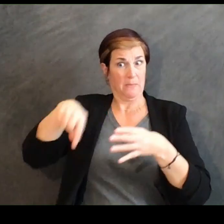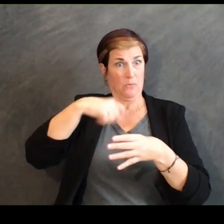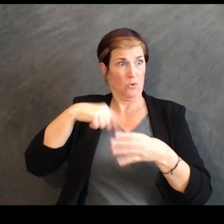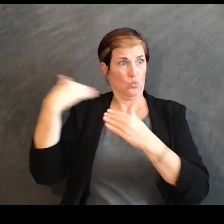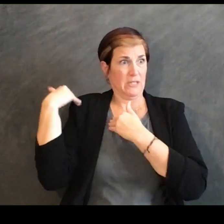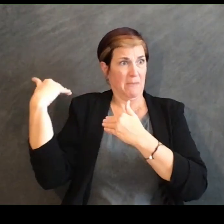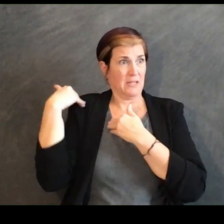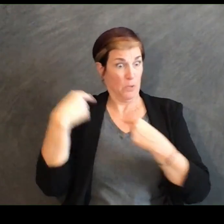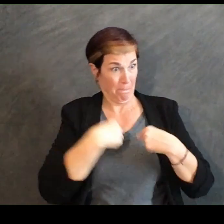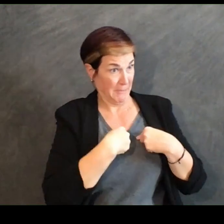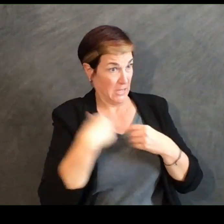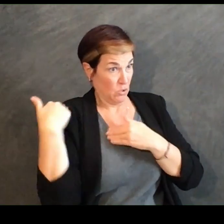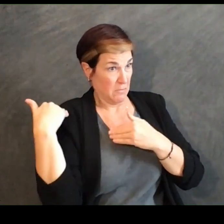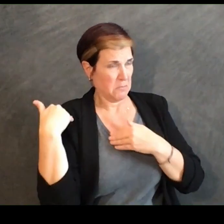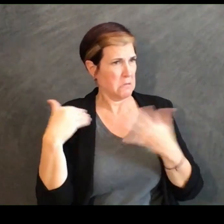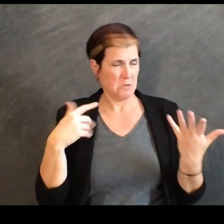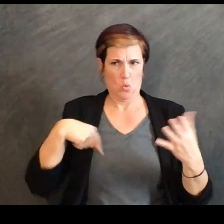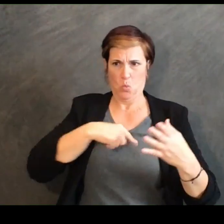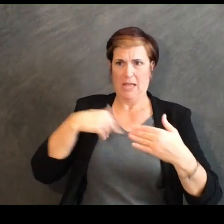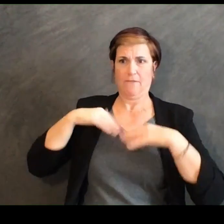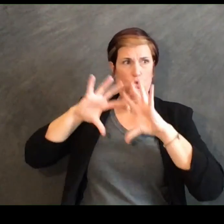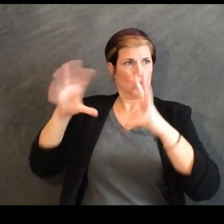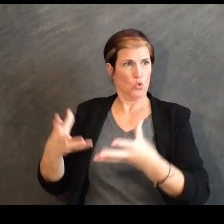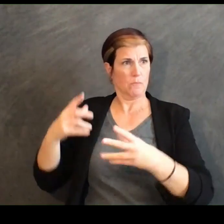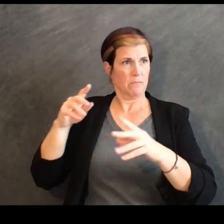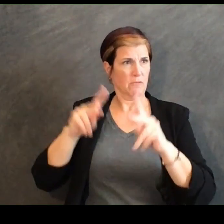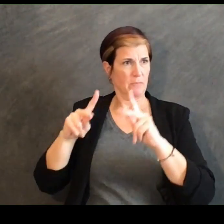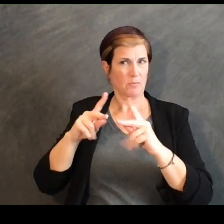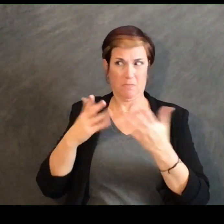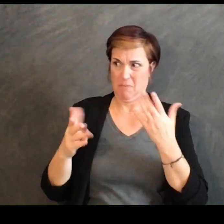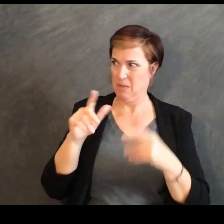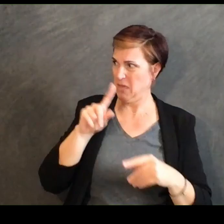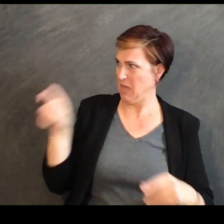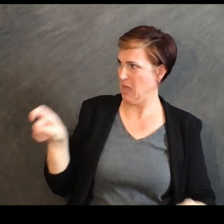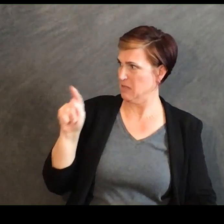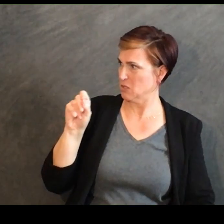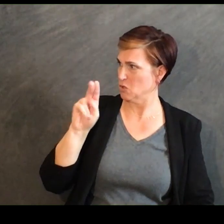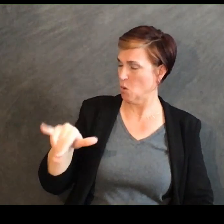perhaps asked Tony about that because I don't know anything about it I mean you